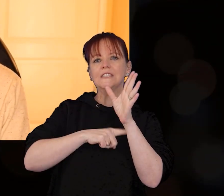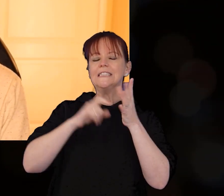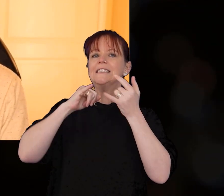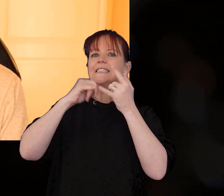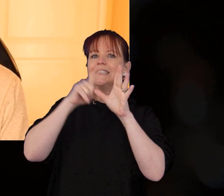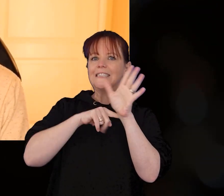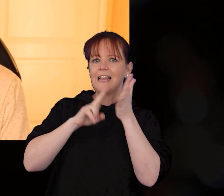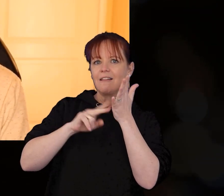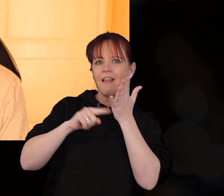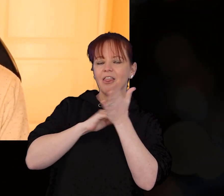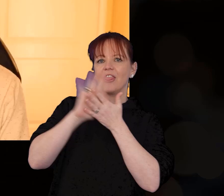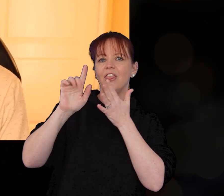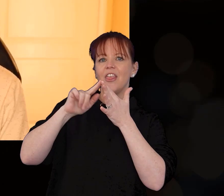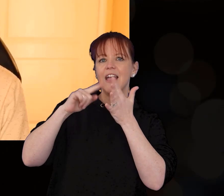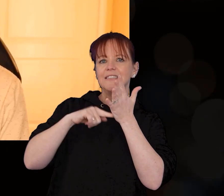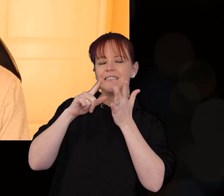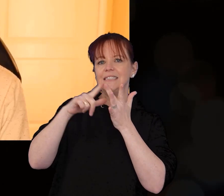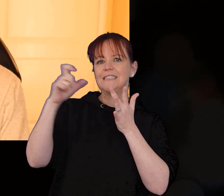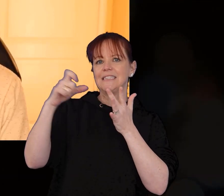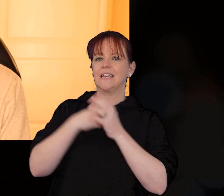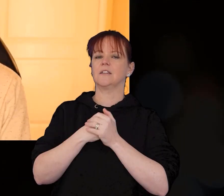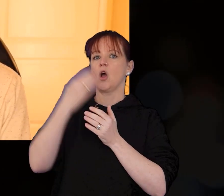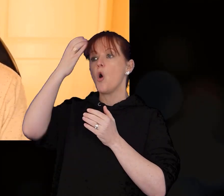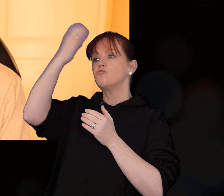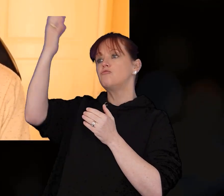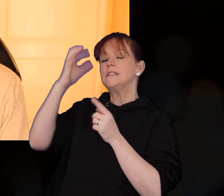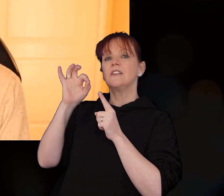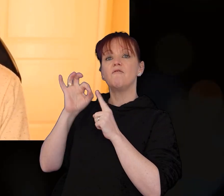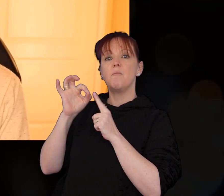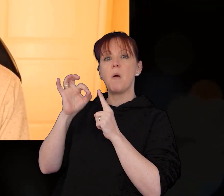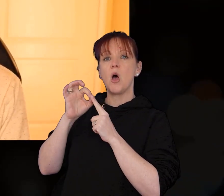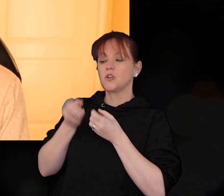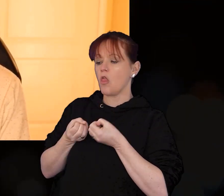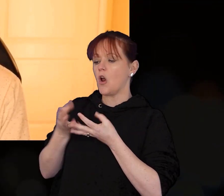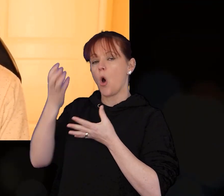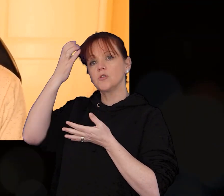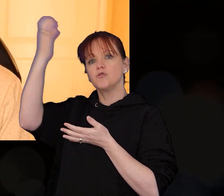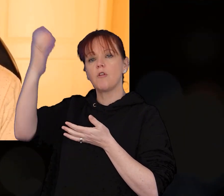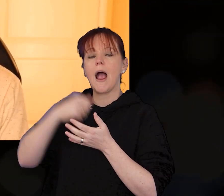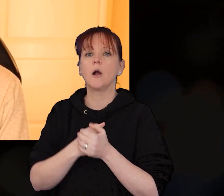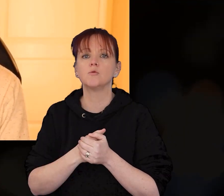Diablo IV: Vessel of Hatred And the Toby Doom Accessibility Mod.